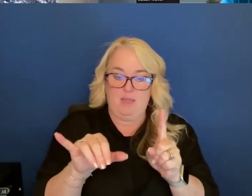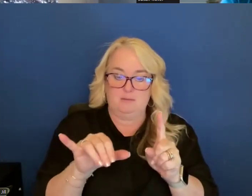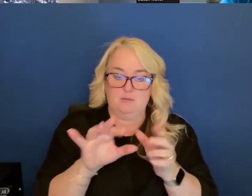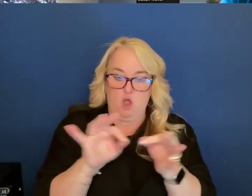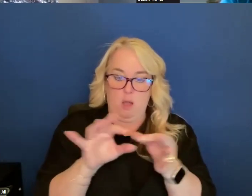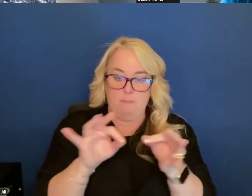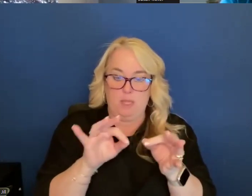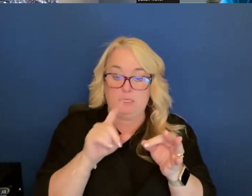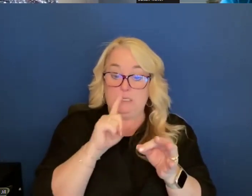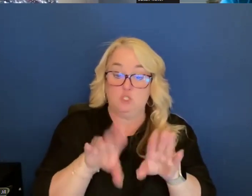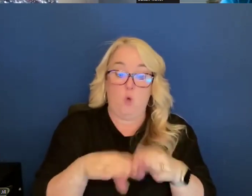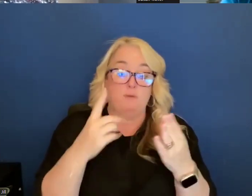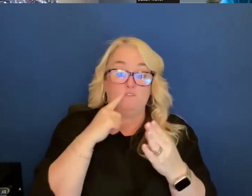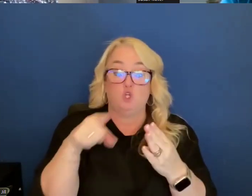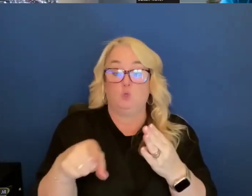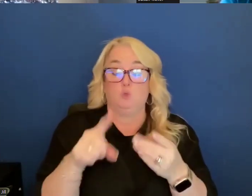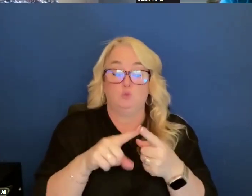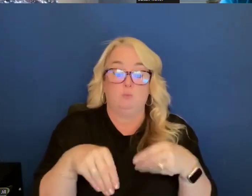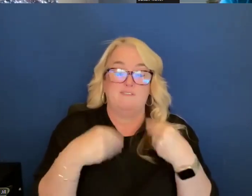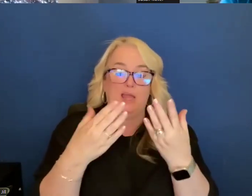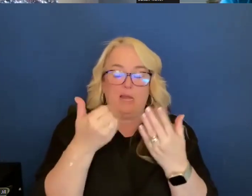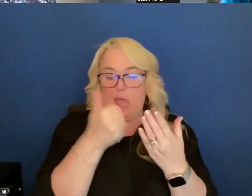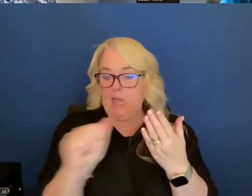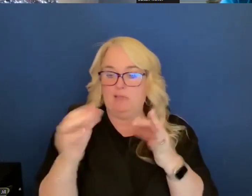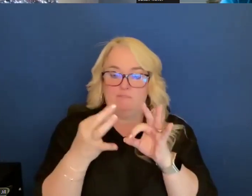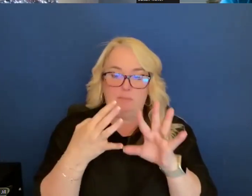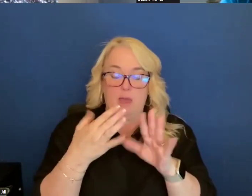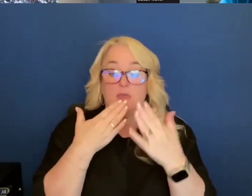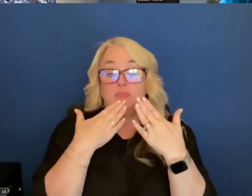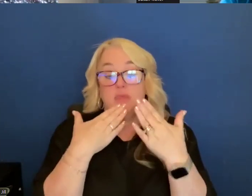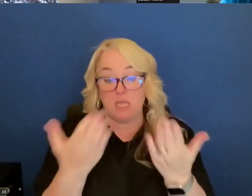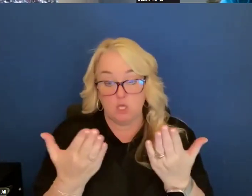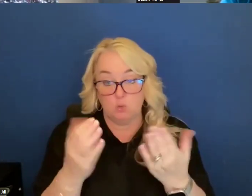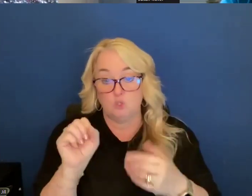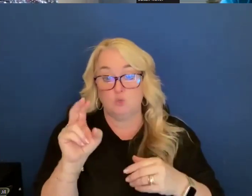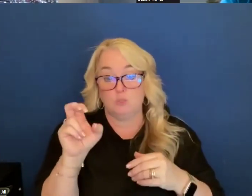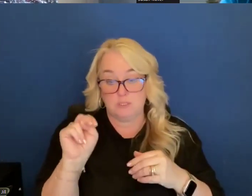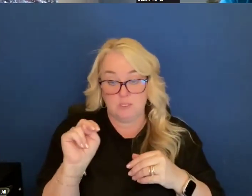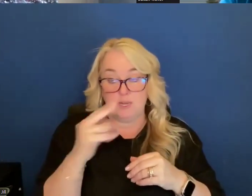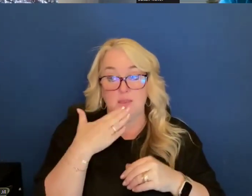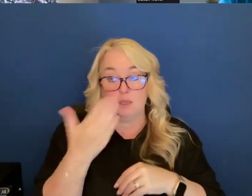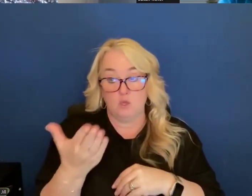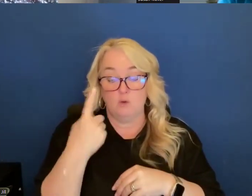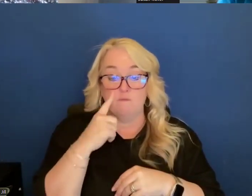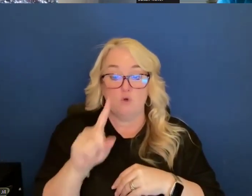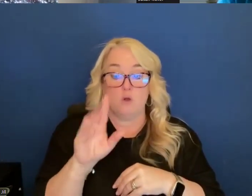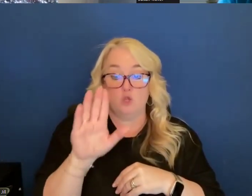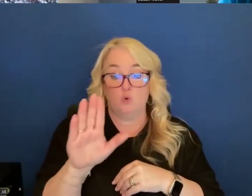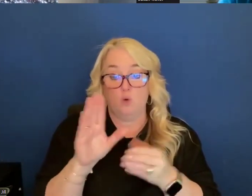feedback that you want to provide. So thanks for lifting that up, Susan, and thanks for reflecting on this journey